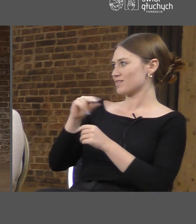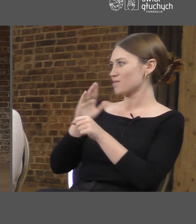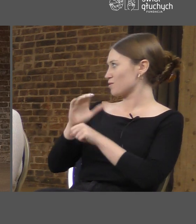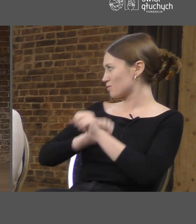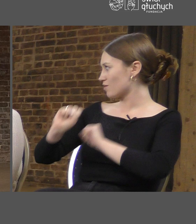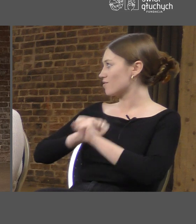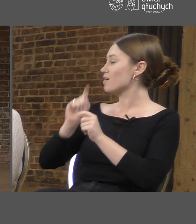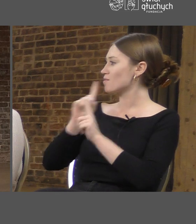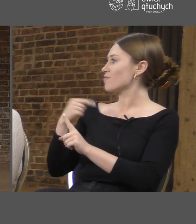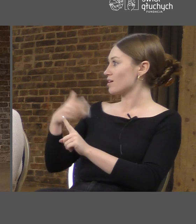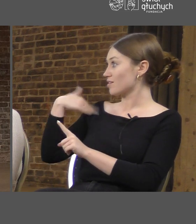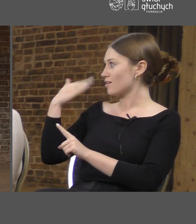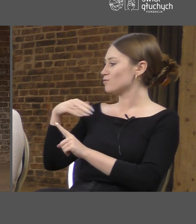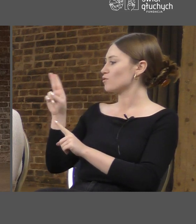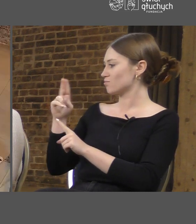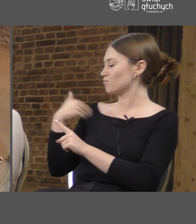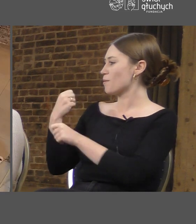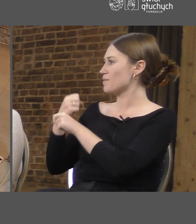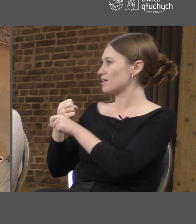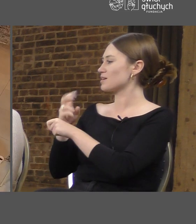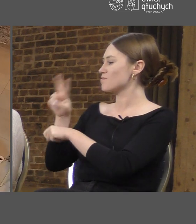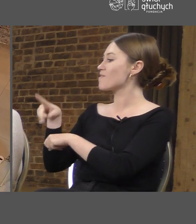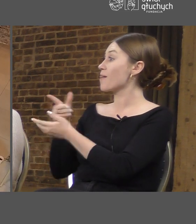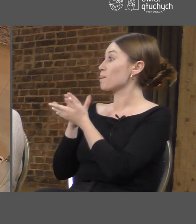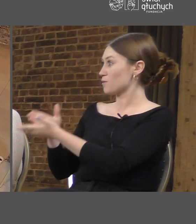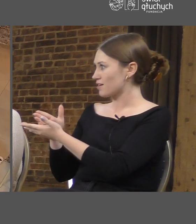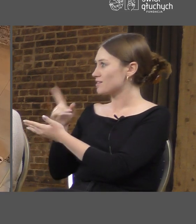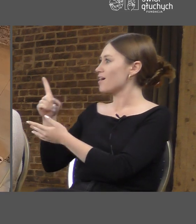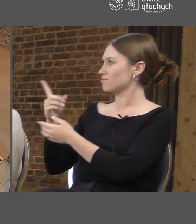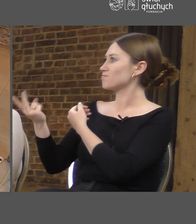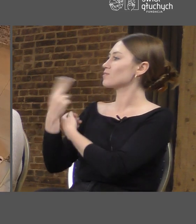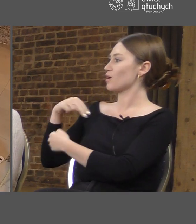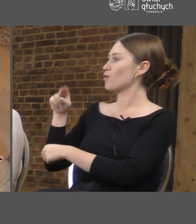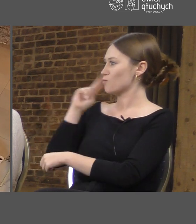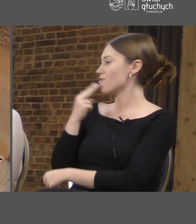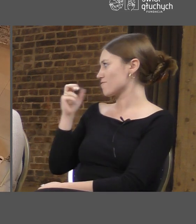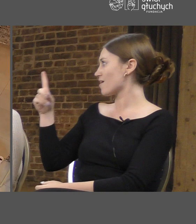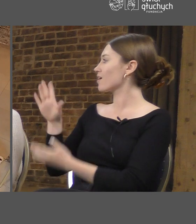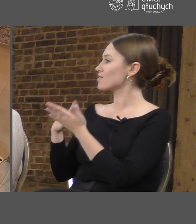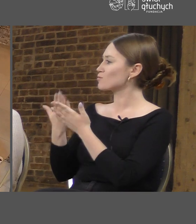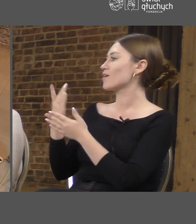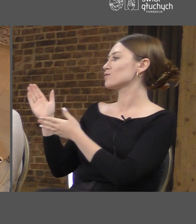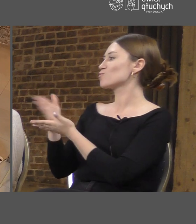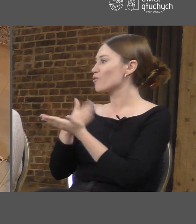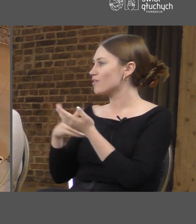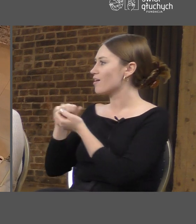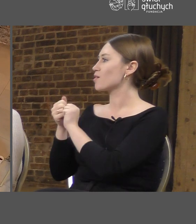there were deaf people coming forward to work, but unfortunately only for cleaning, for the position of security guard or for housekeeping worker.